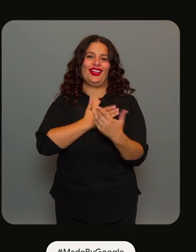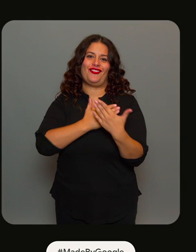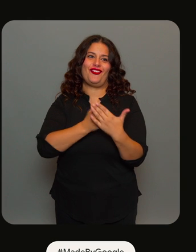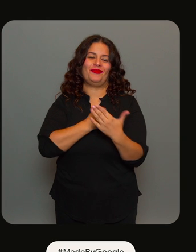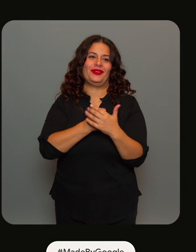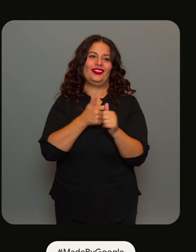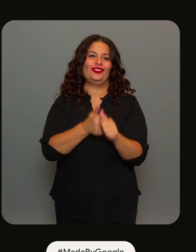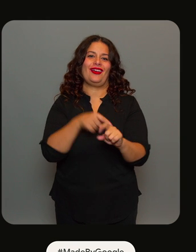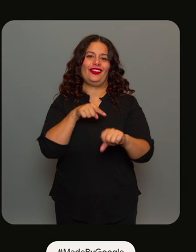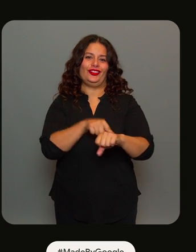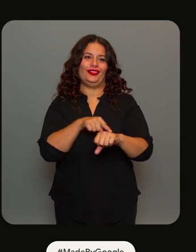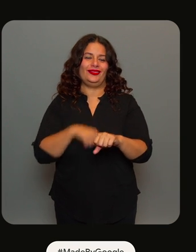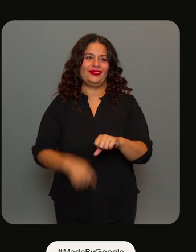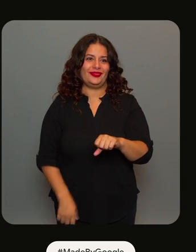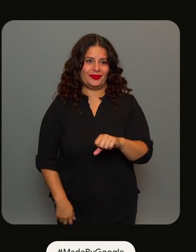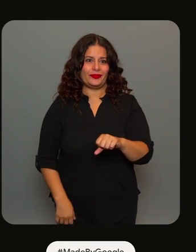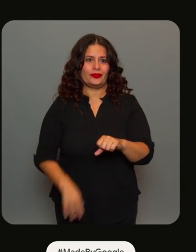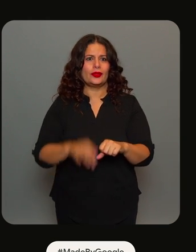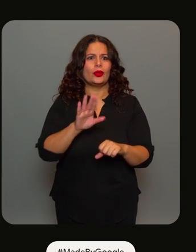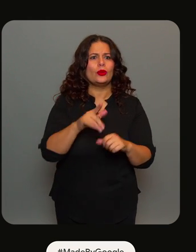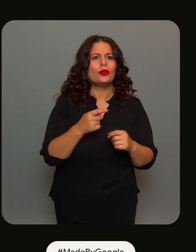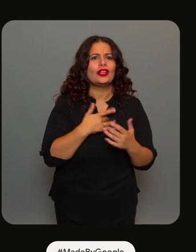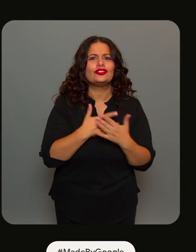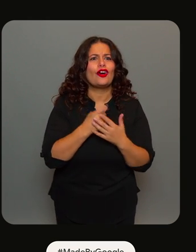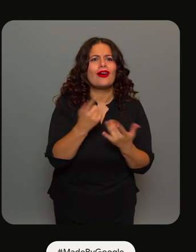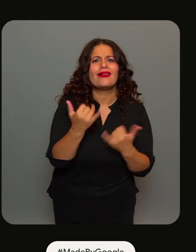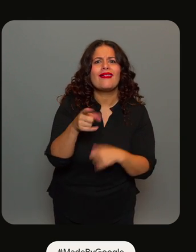What's your heart rate right now?